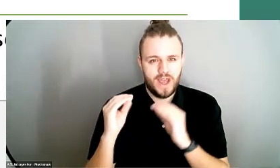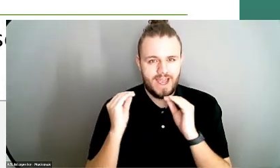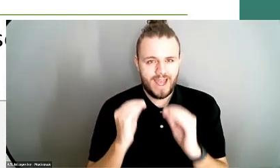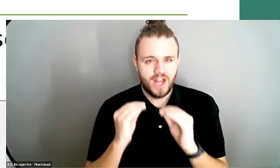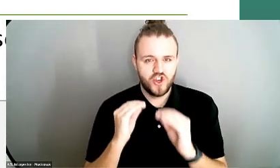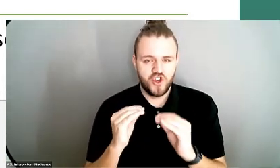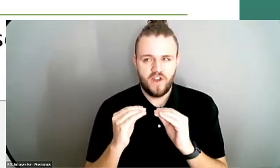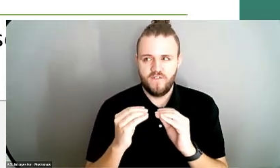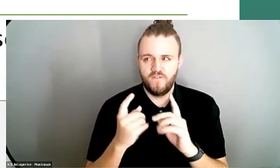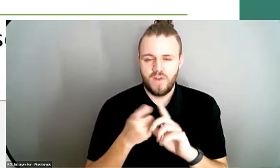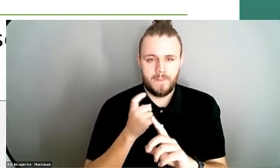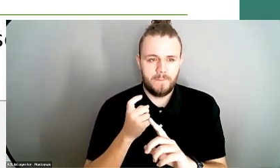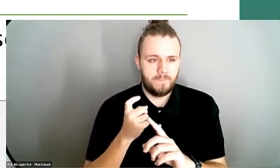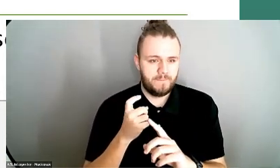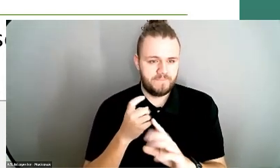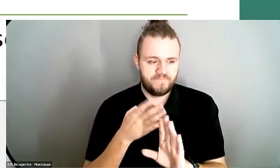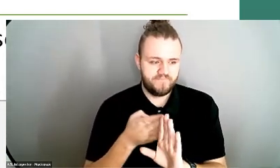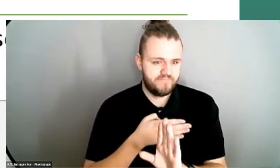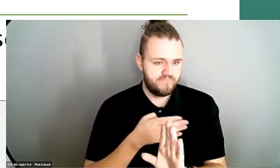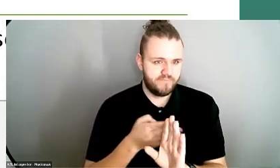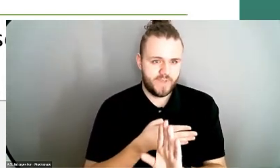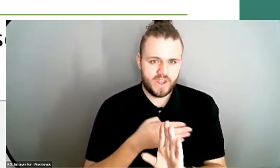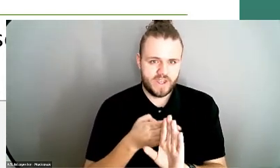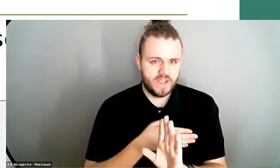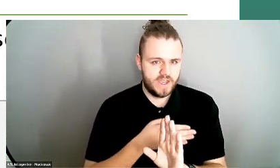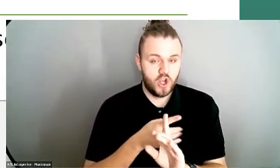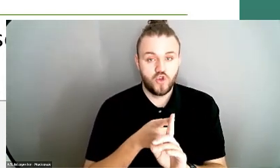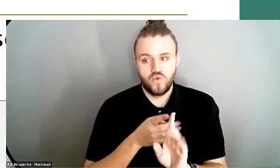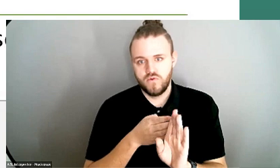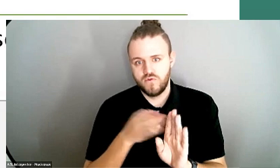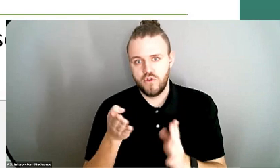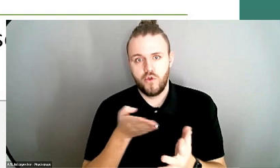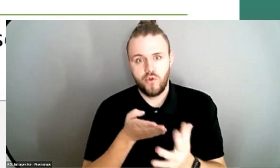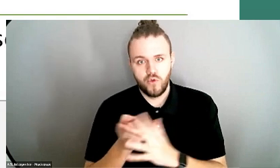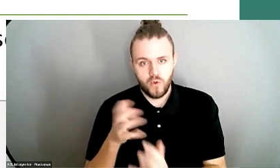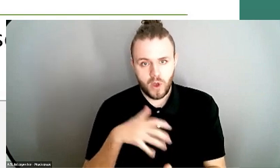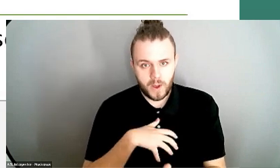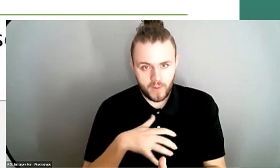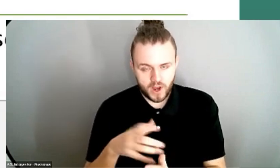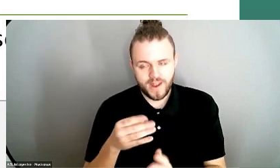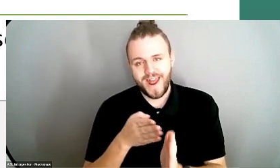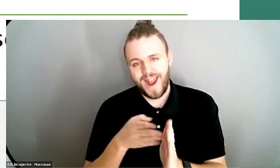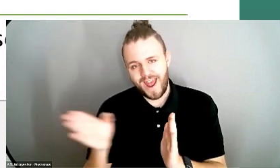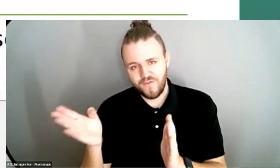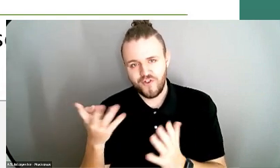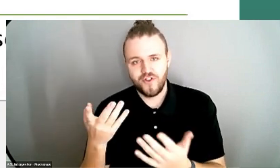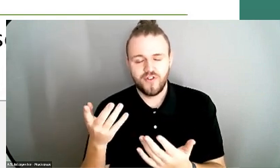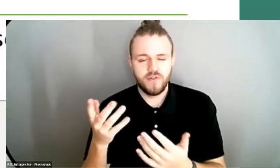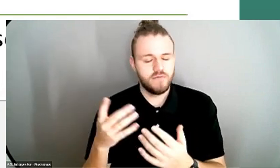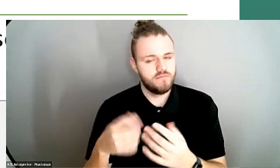the preconception through pregnancy and into the postpartum time becomes very important.